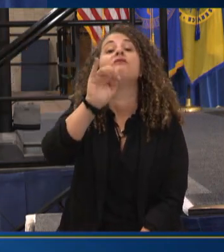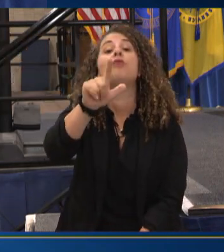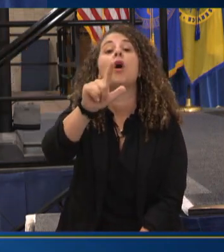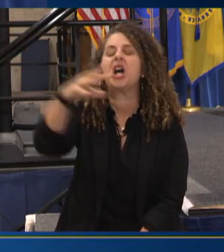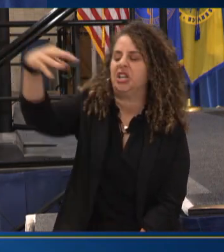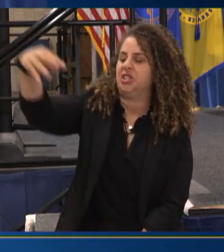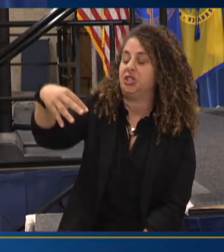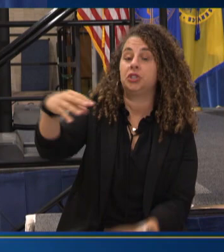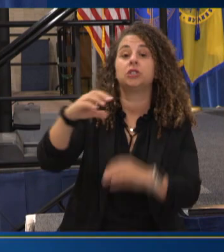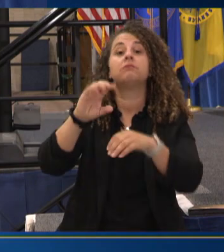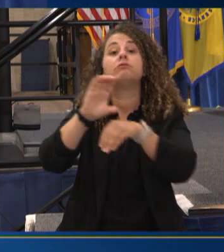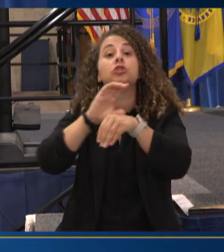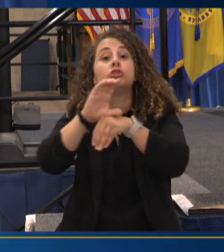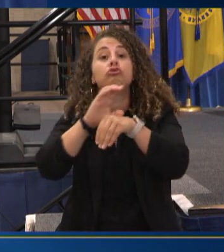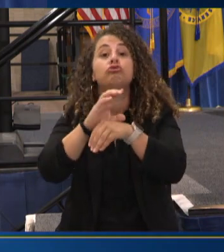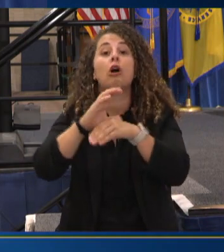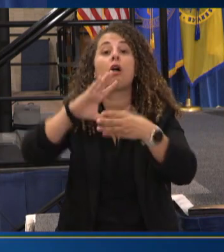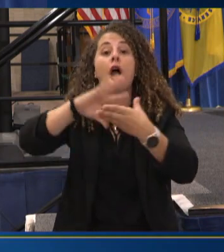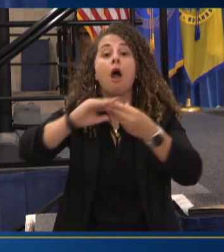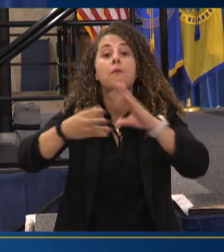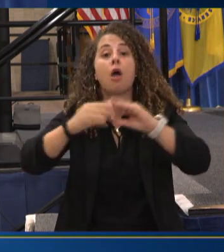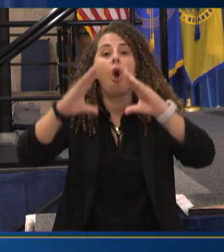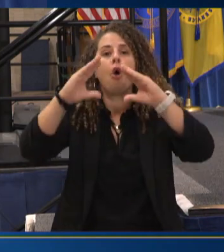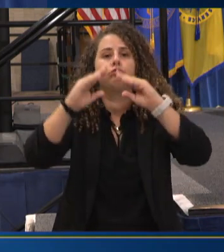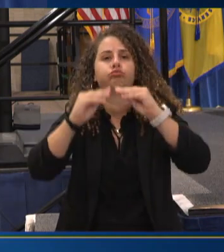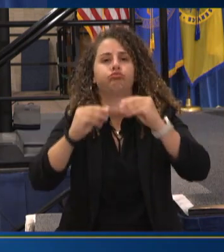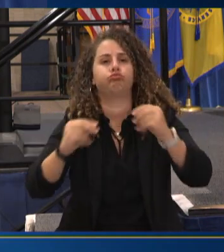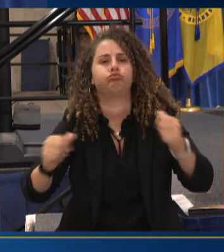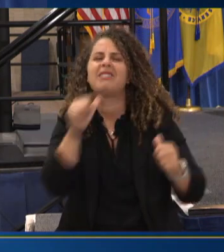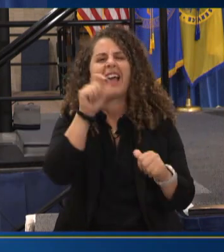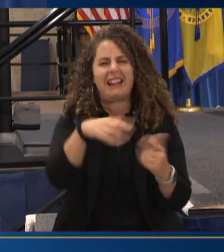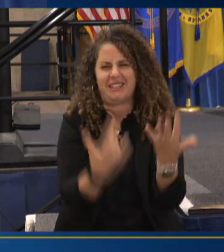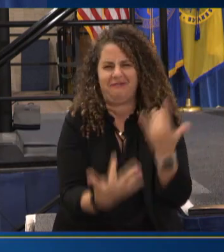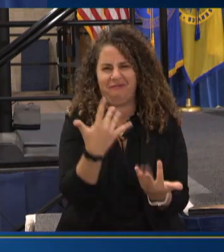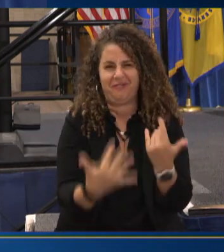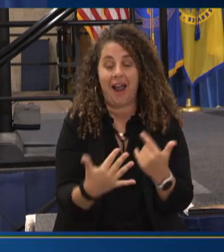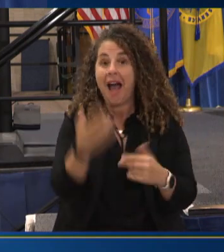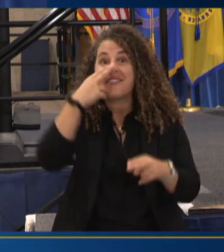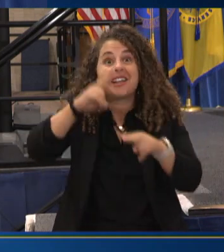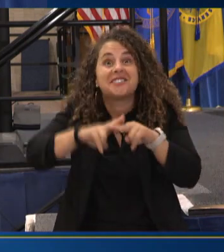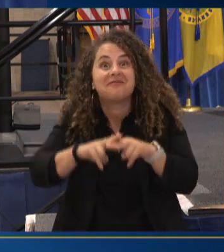chocolate and the marshmallows melted, right? Those are the fun sides of this.